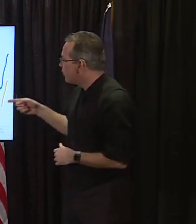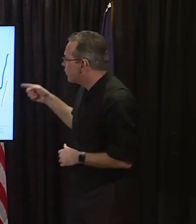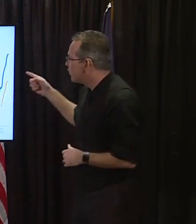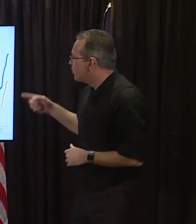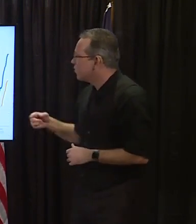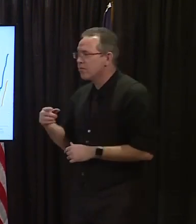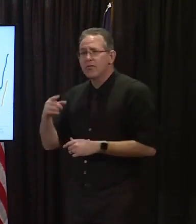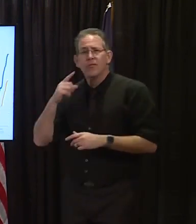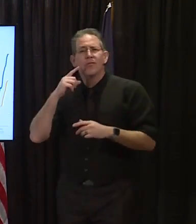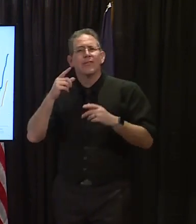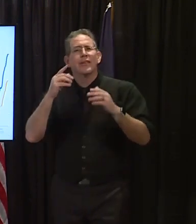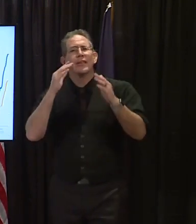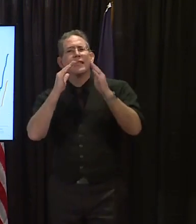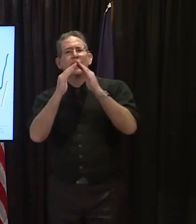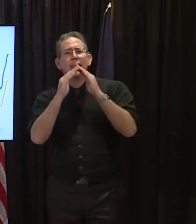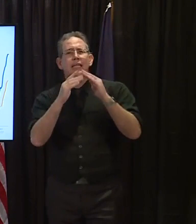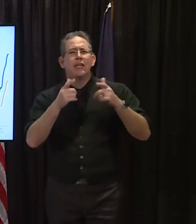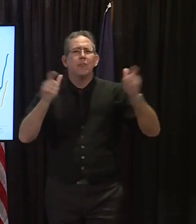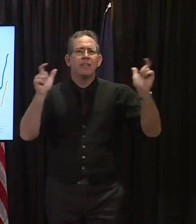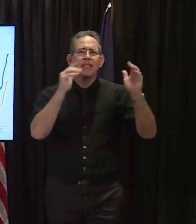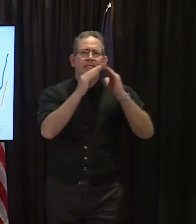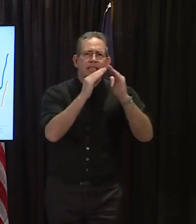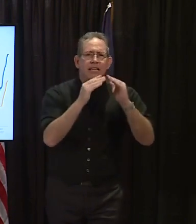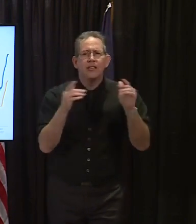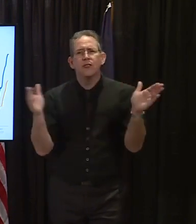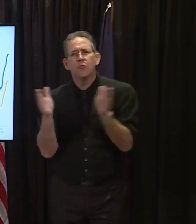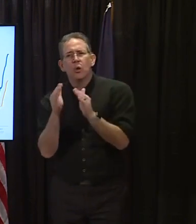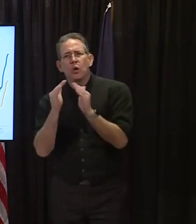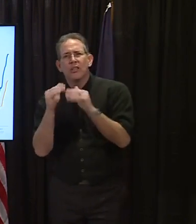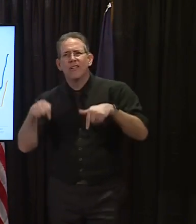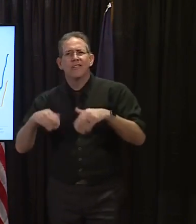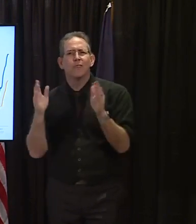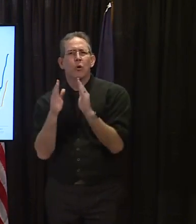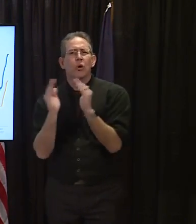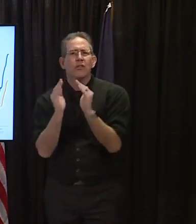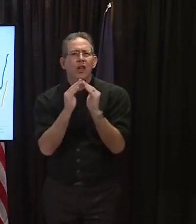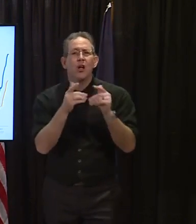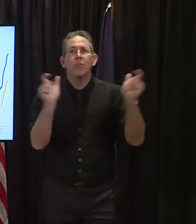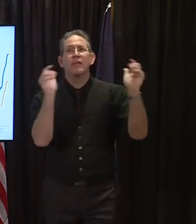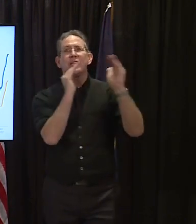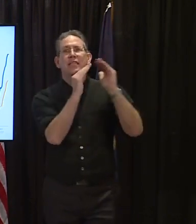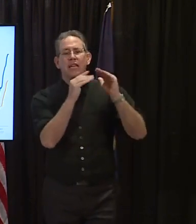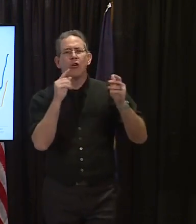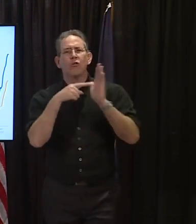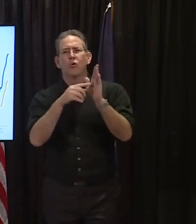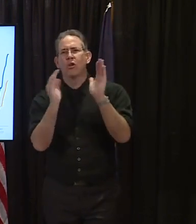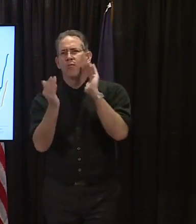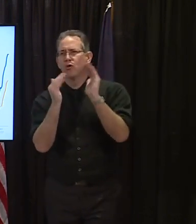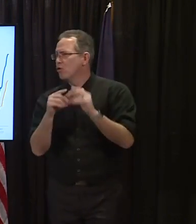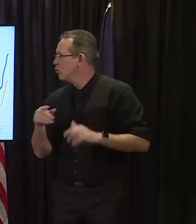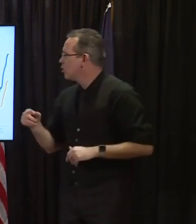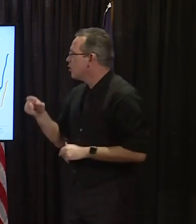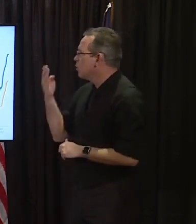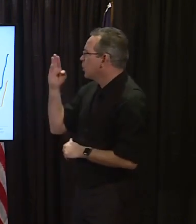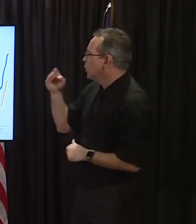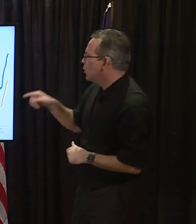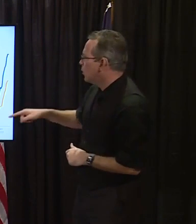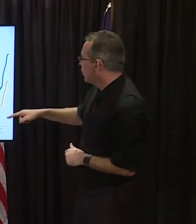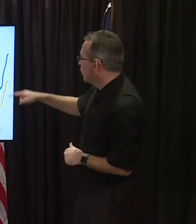you can see that the metro areas continue to be higher. They continue to have more disease prevalence and throughout the entire pandemic these